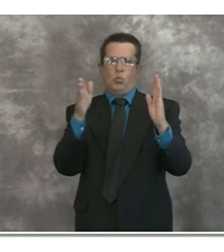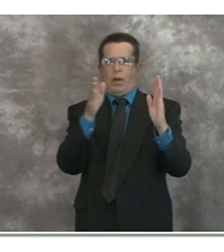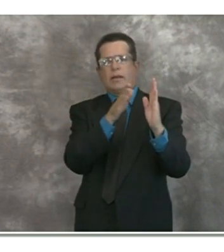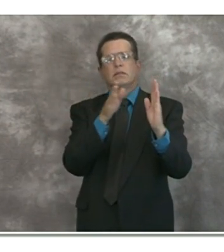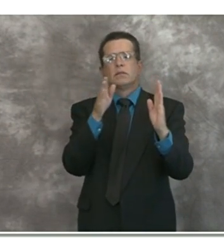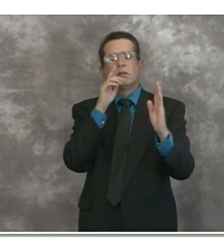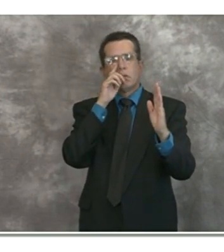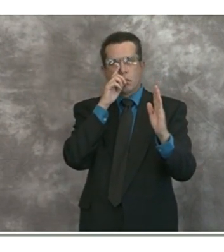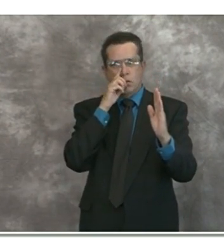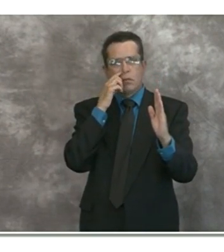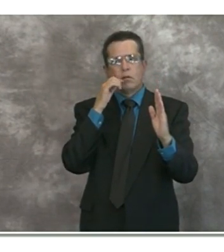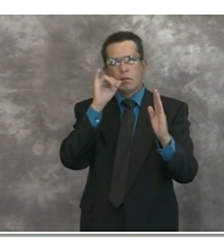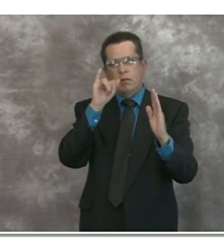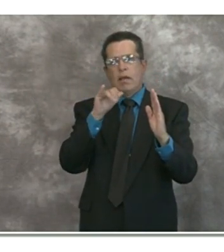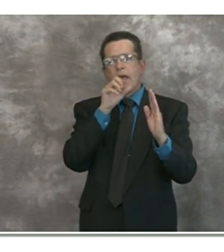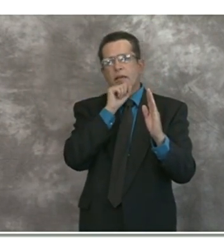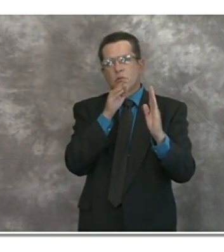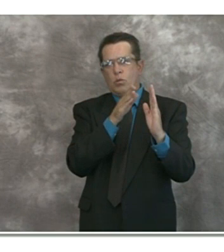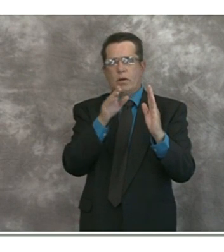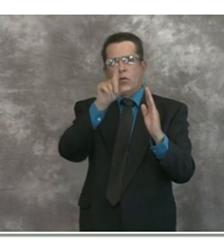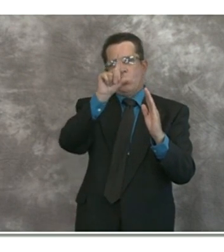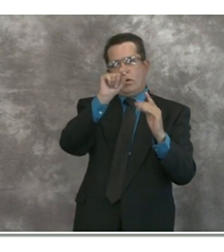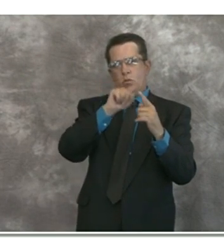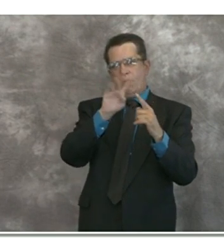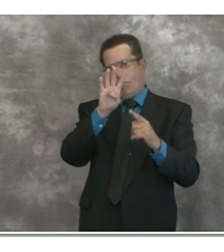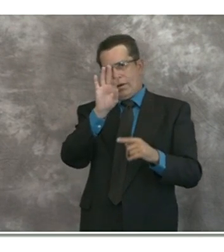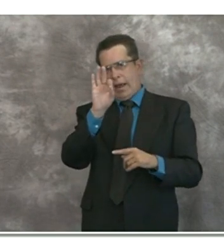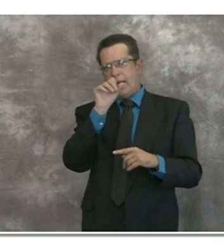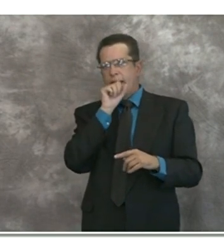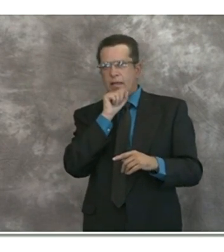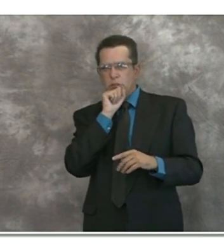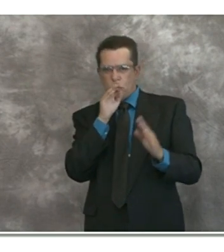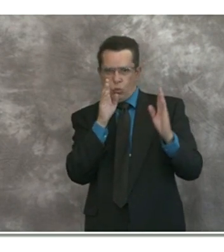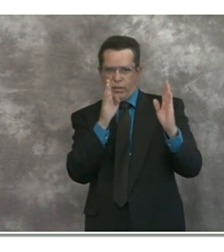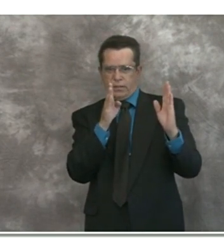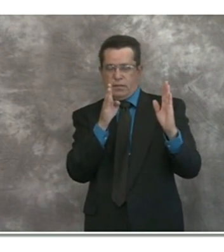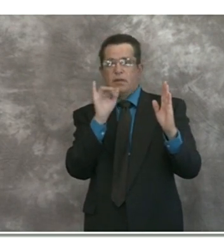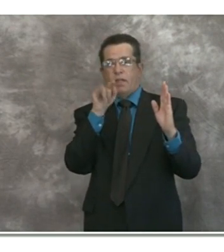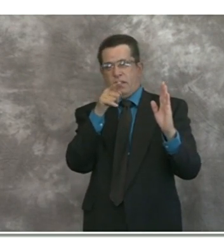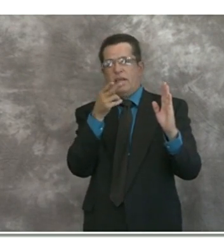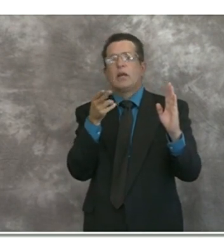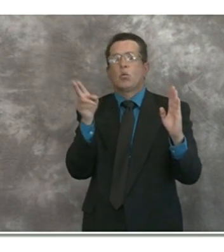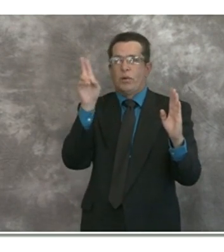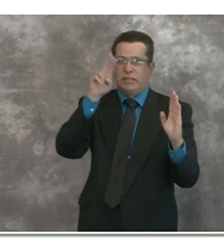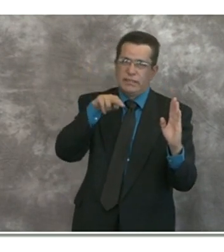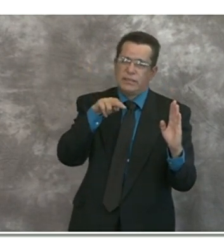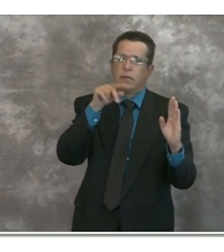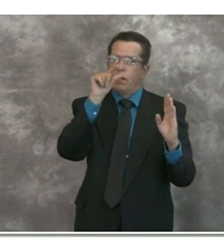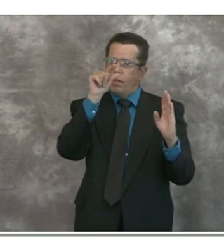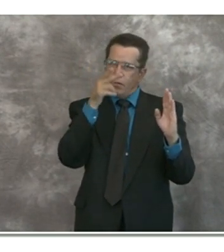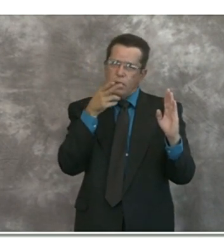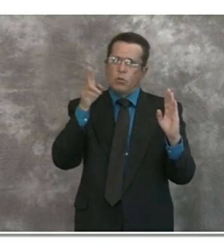DEATHS REPORTED JUST SINCE YESTERDAY. THE AGE RANGE IS UNCHANGED FROM 3 MONTHS OF AGE